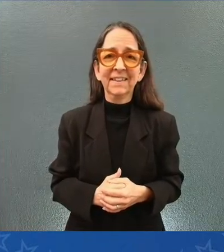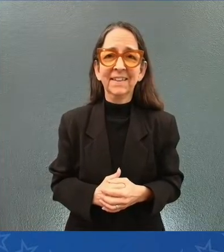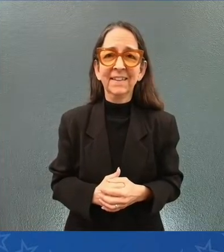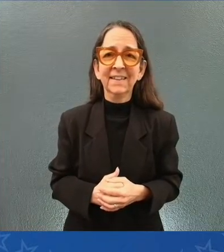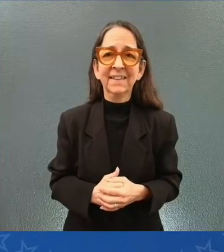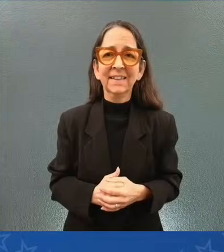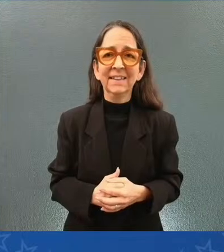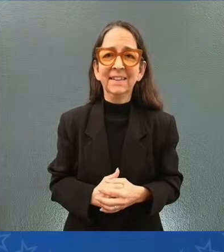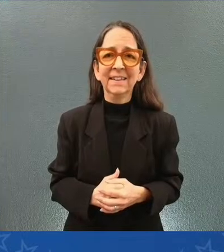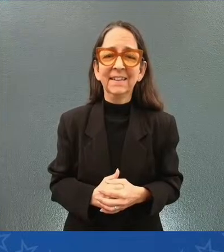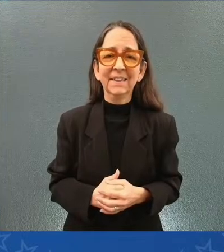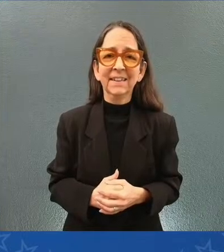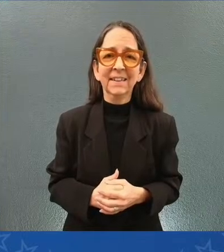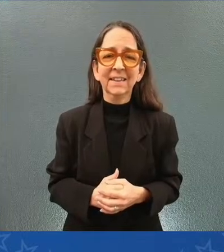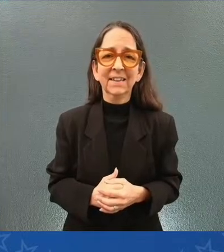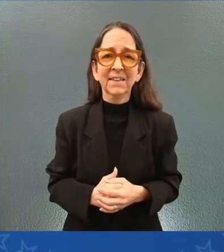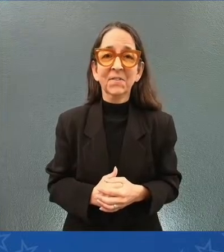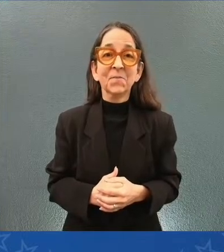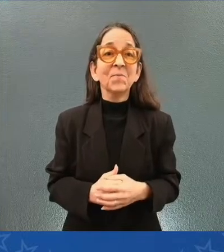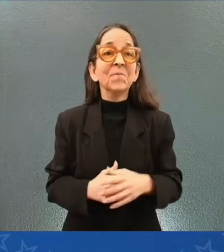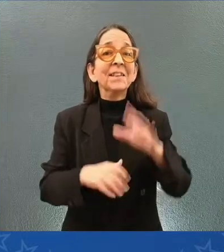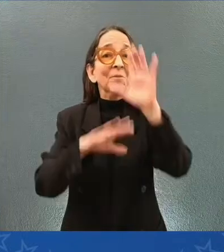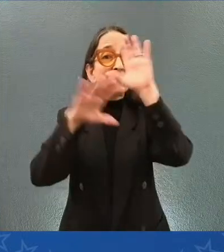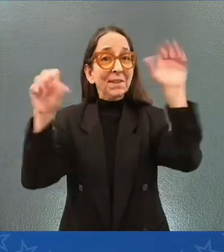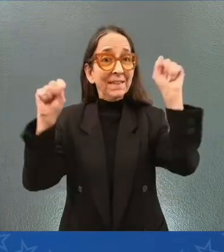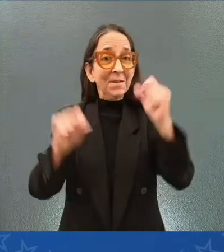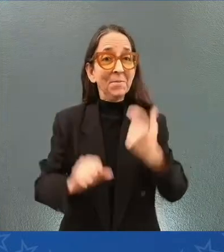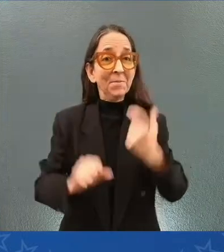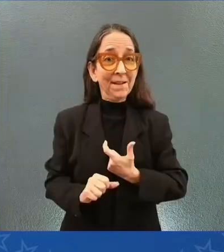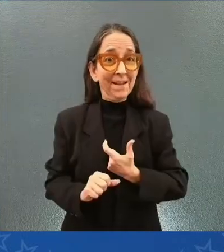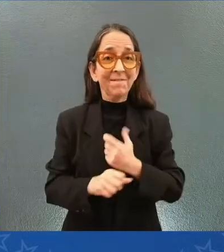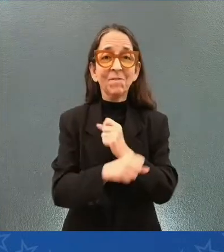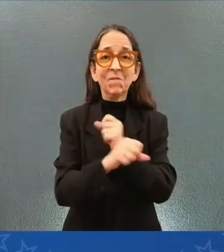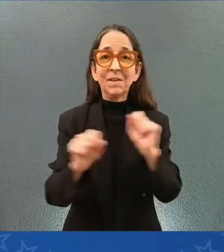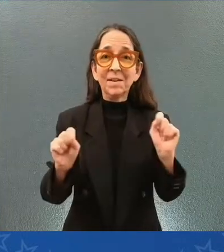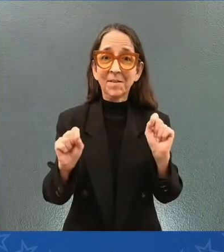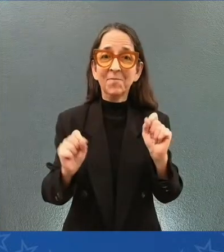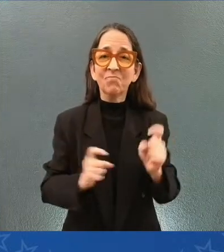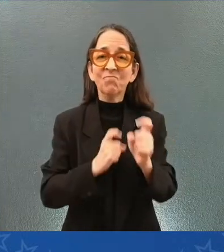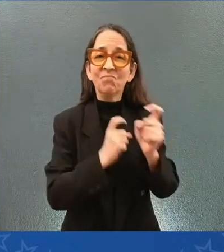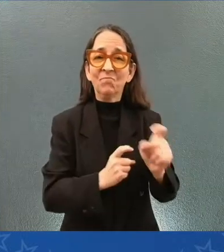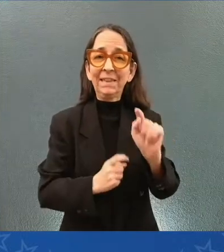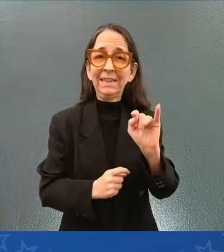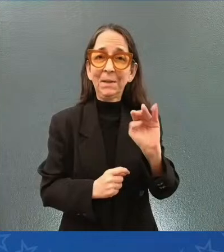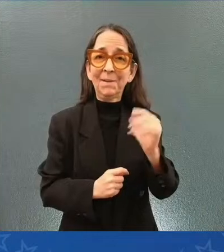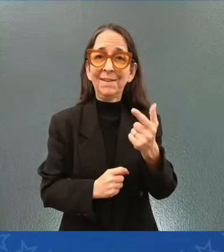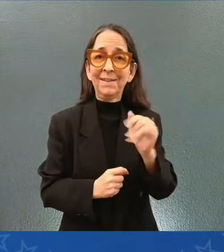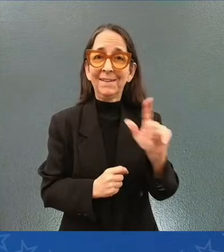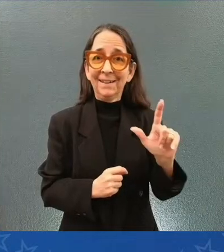The Presidential Medal of Freedom is awarded to Tim Gill. A leading philanthropist and civil rights leader,